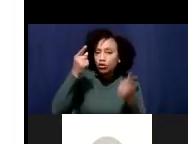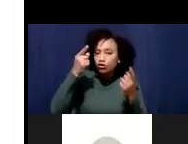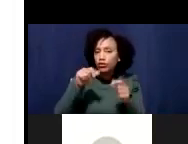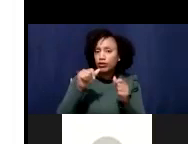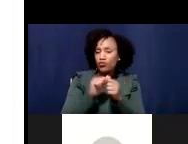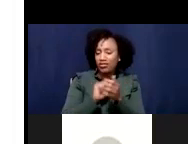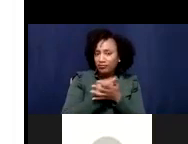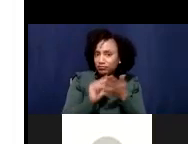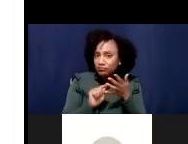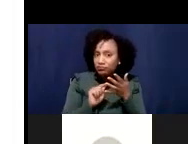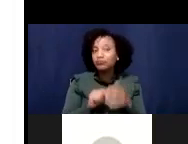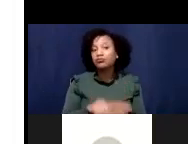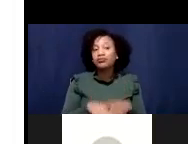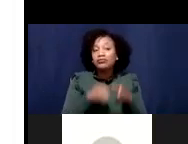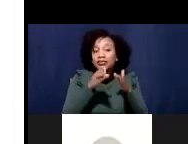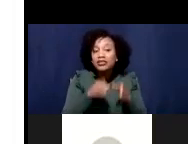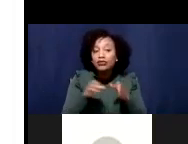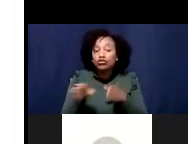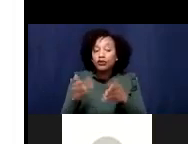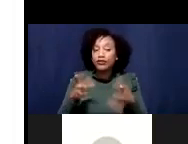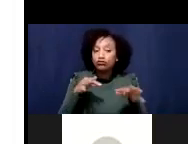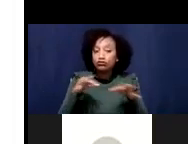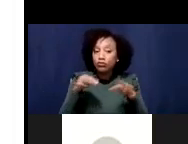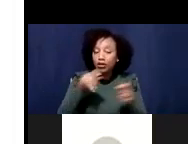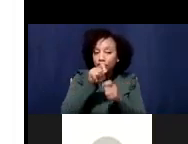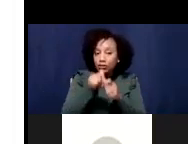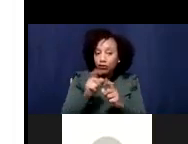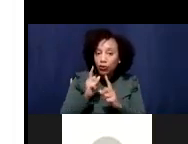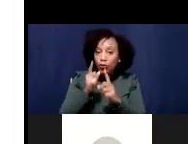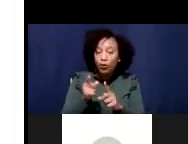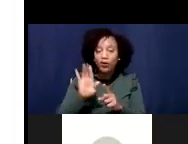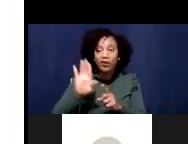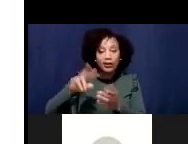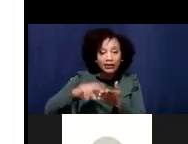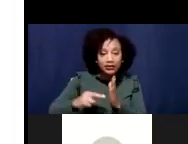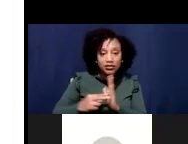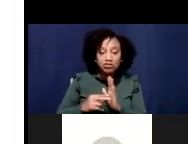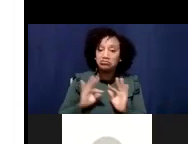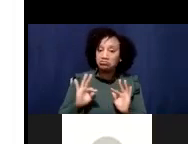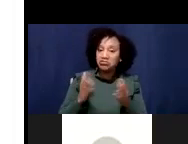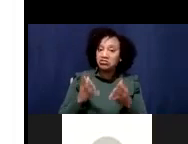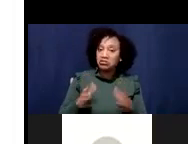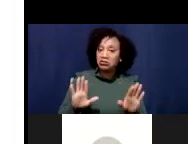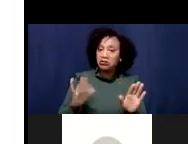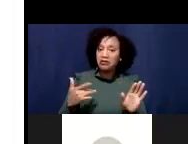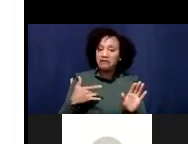that the individual has described specific goals and intentions overall that create or contribute